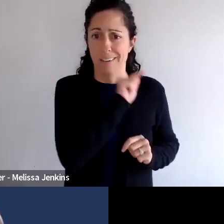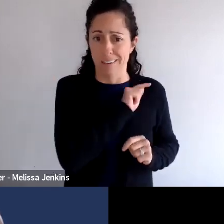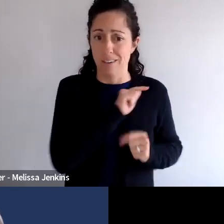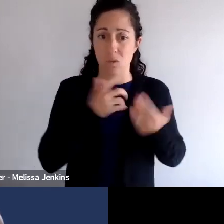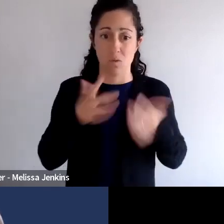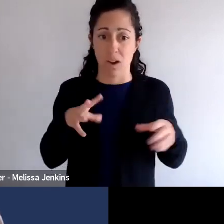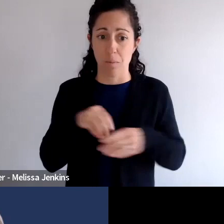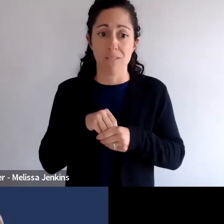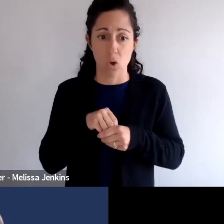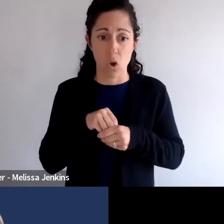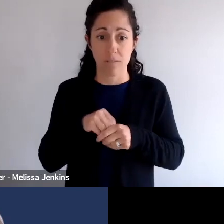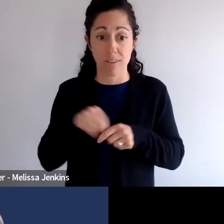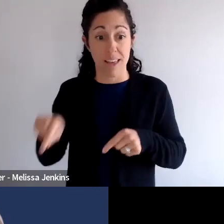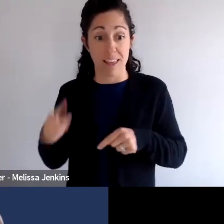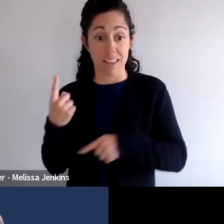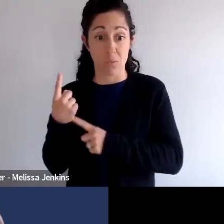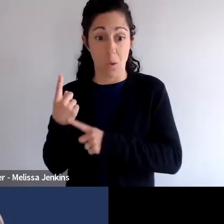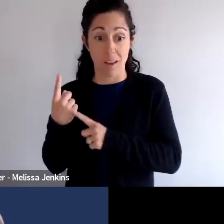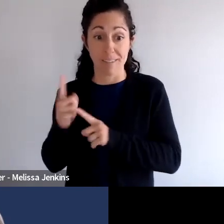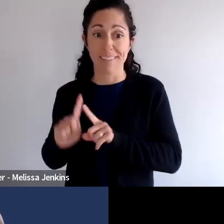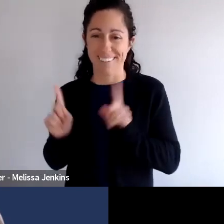(Keith: Right.) This is this is different in a couple ways